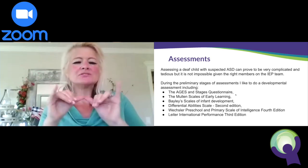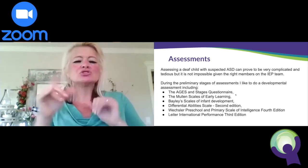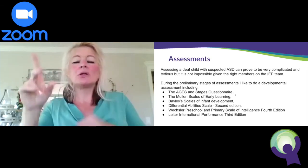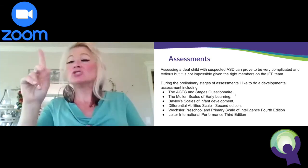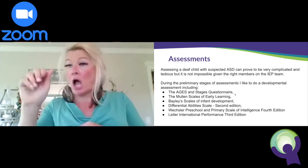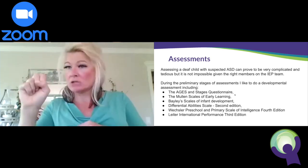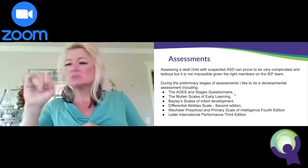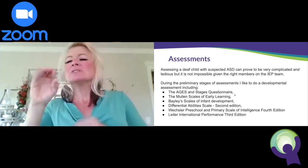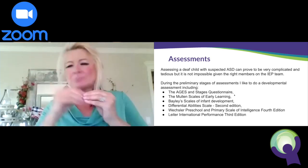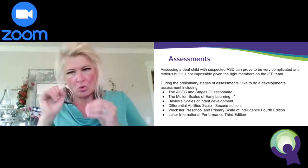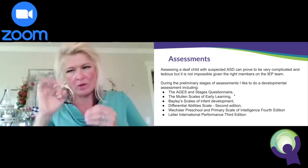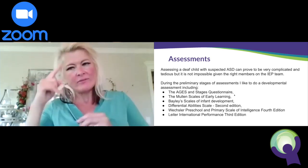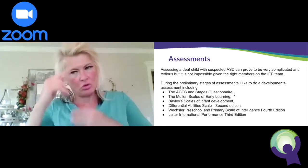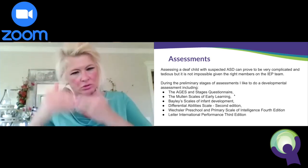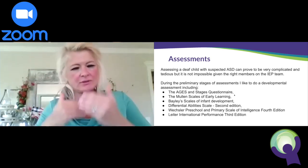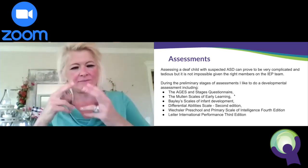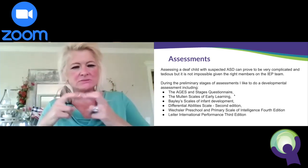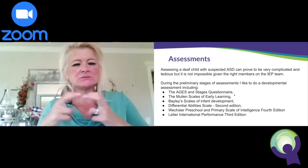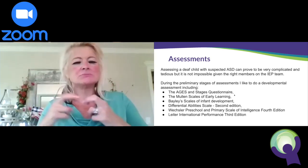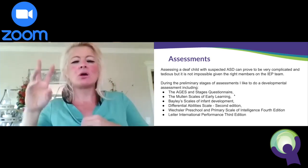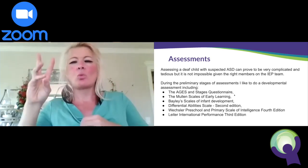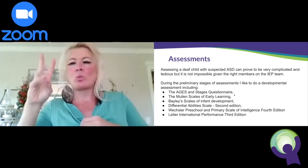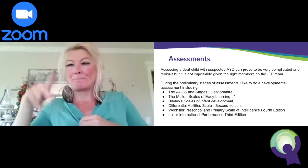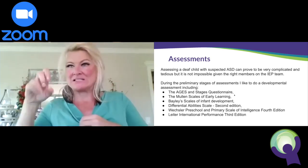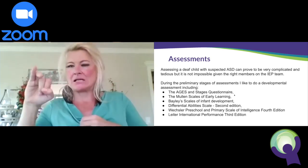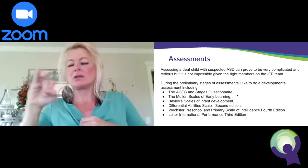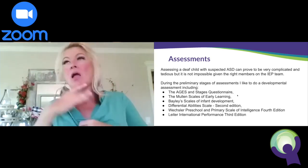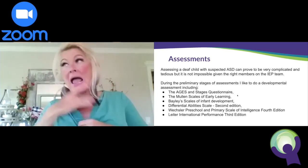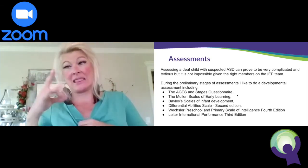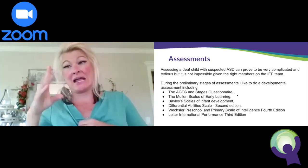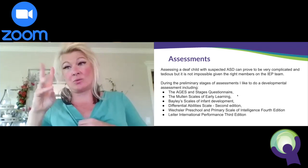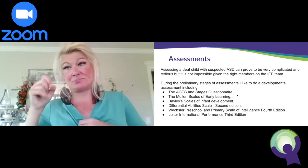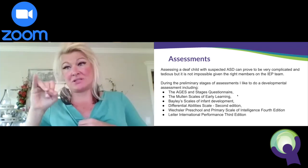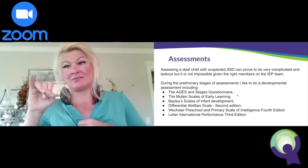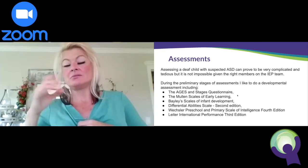different...what the assessments are designed to do.